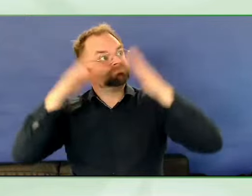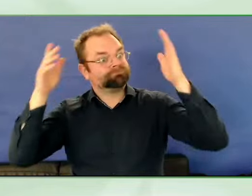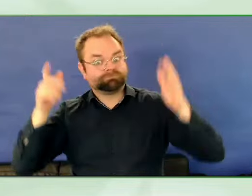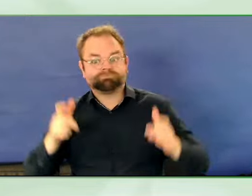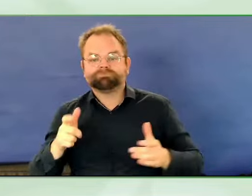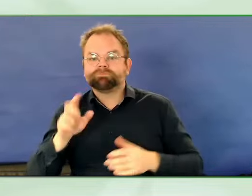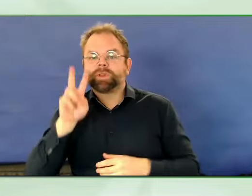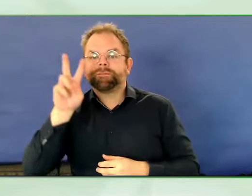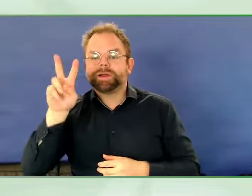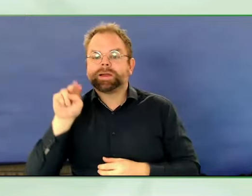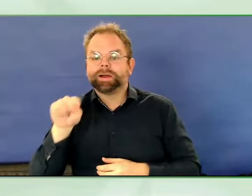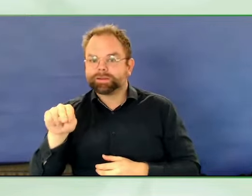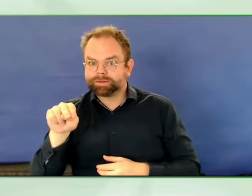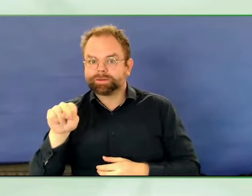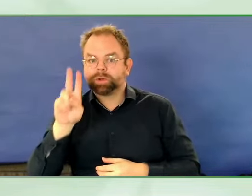is fashion.